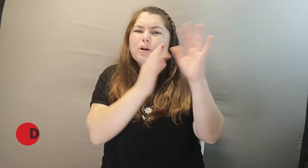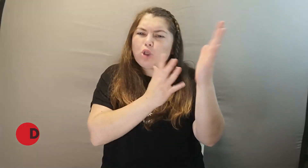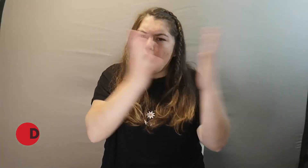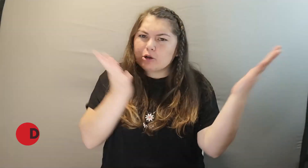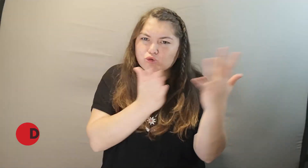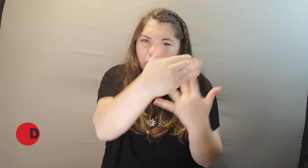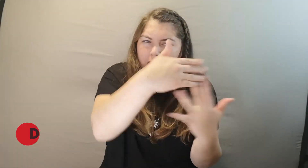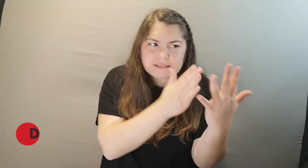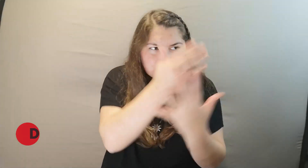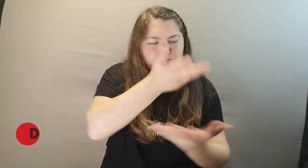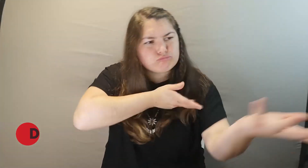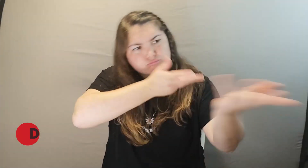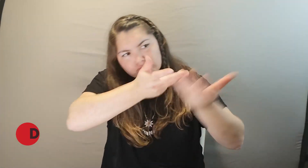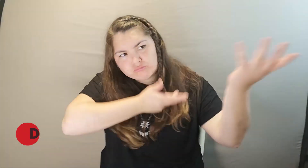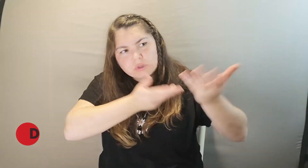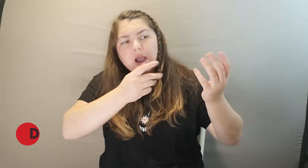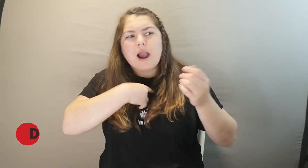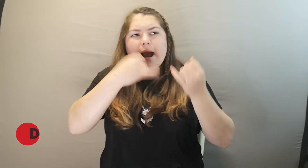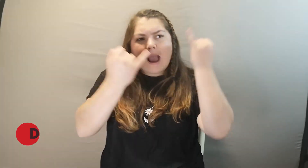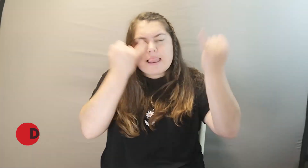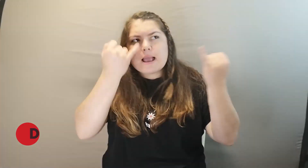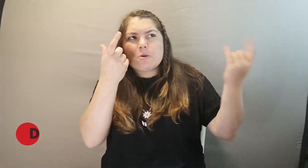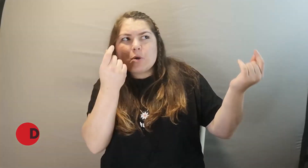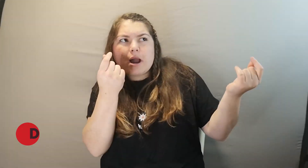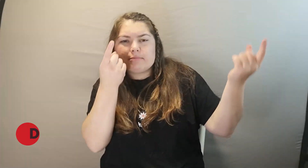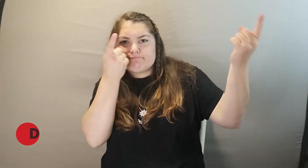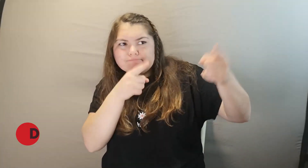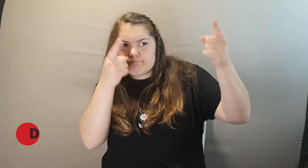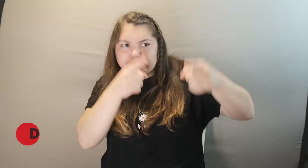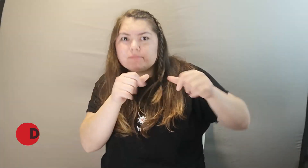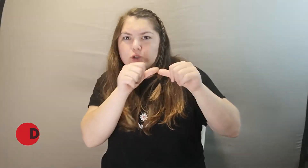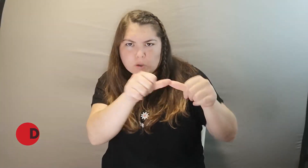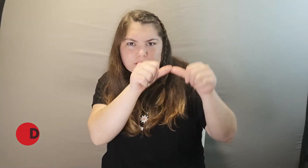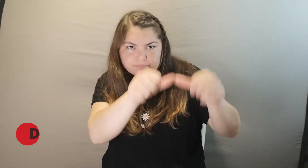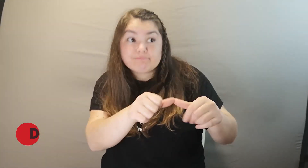and importantly be transparent and come up with ideas and solutions